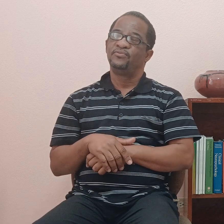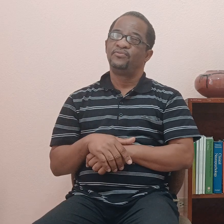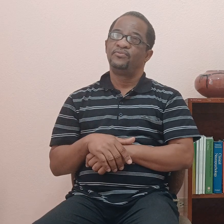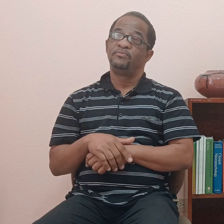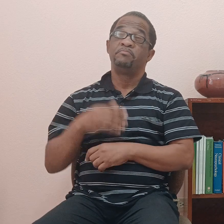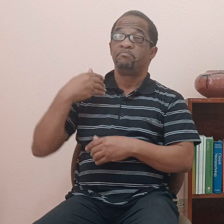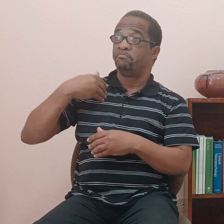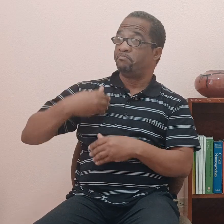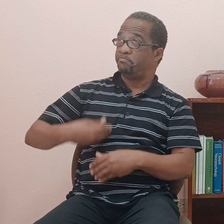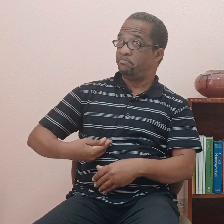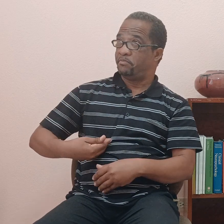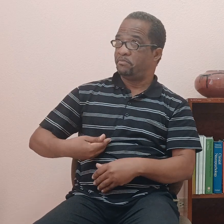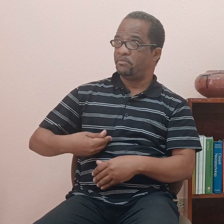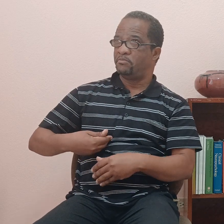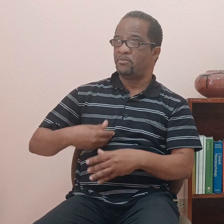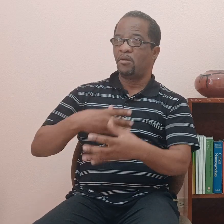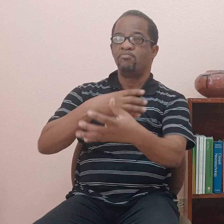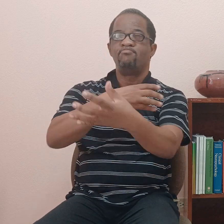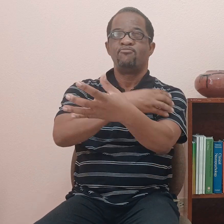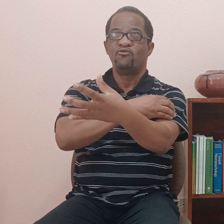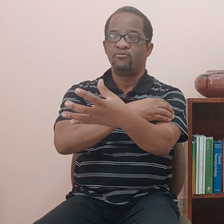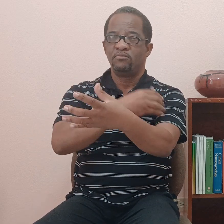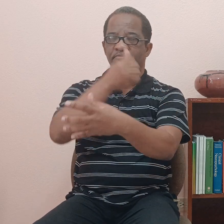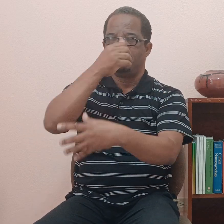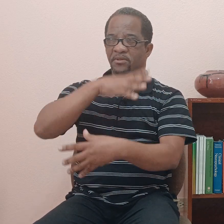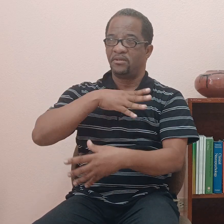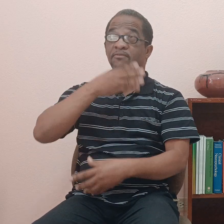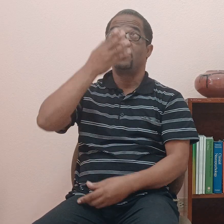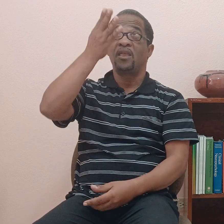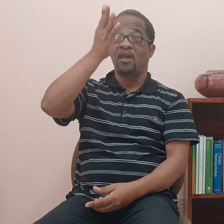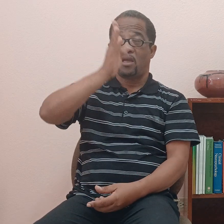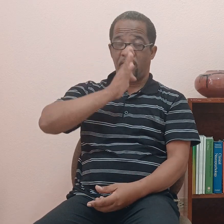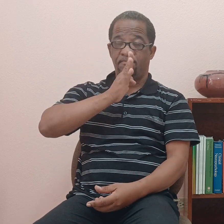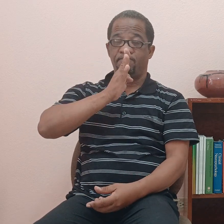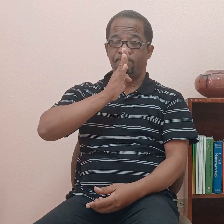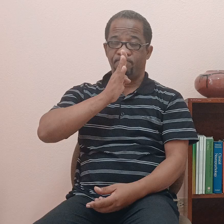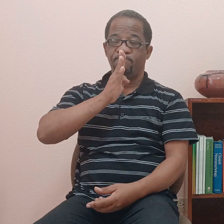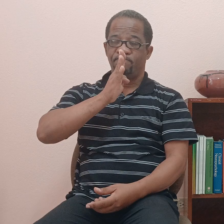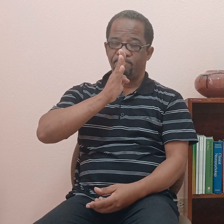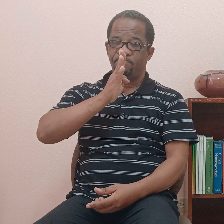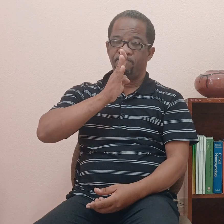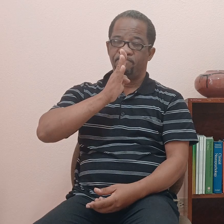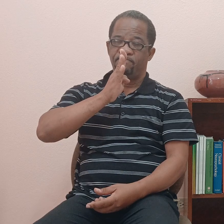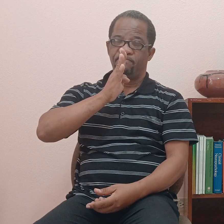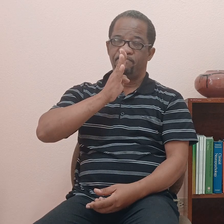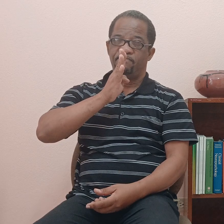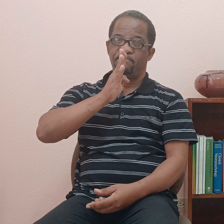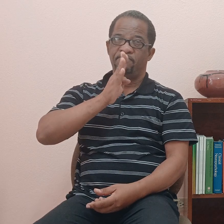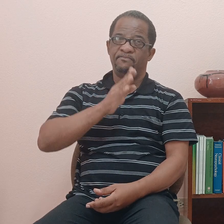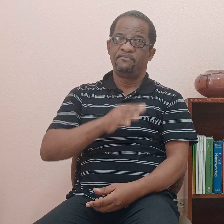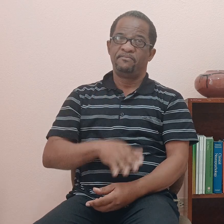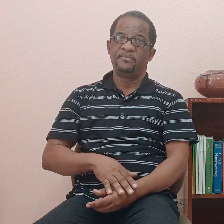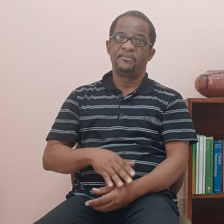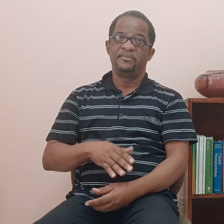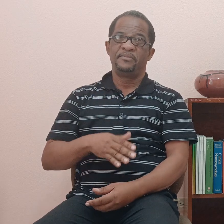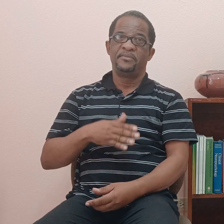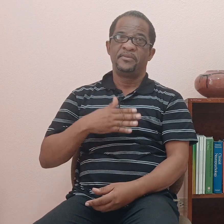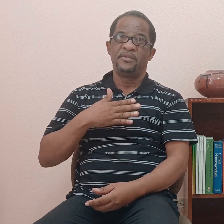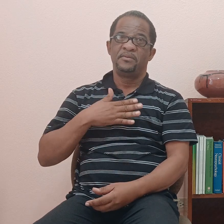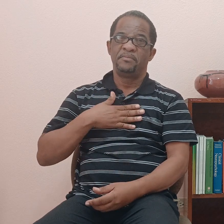I am a powerful man of God. My sins have been forgiven so